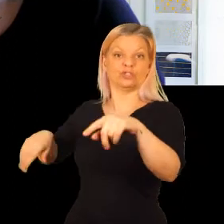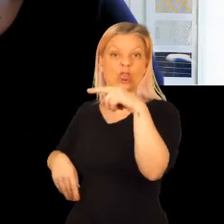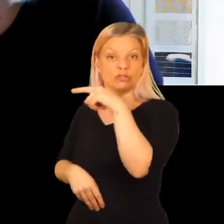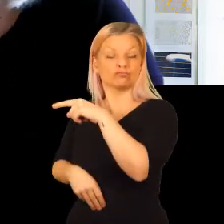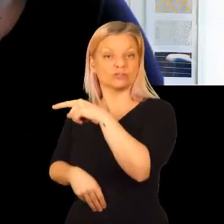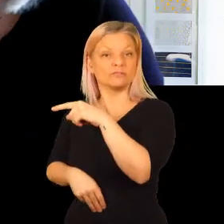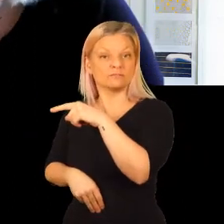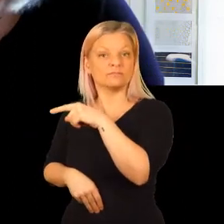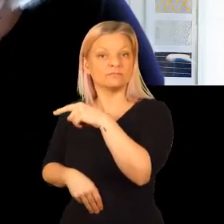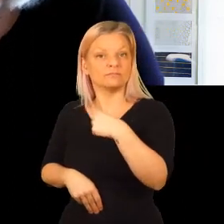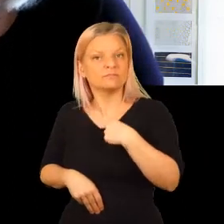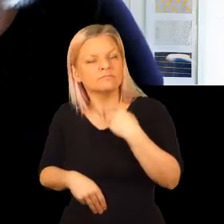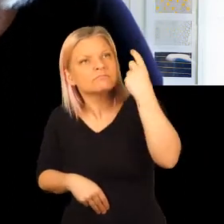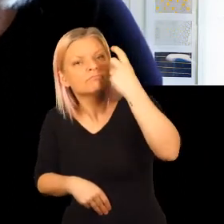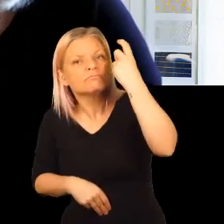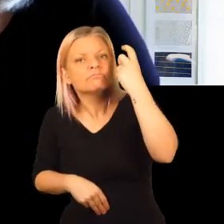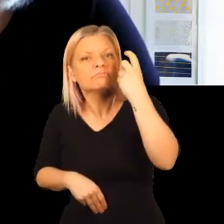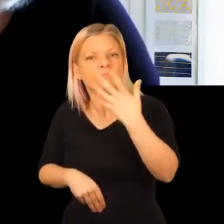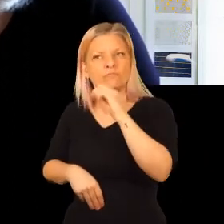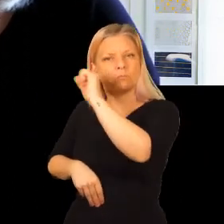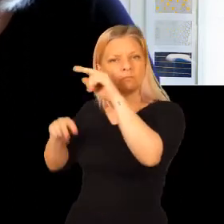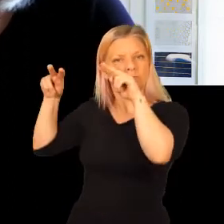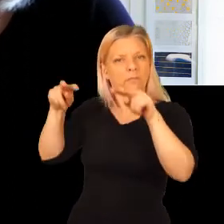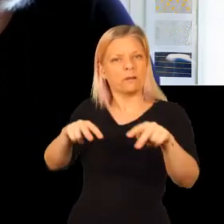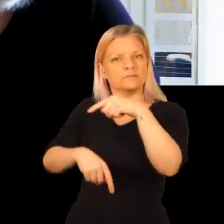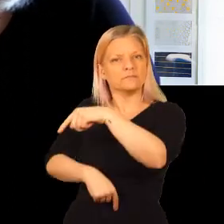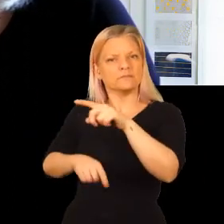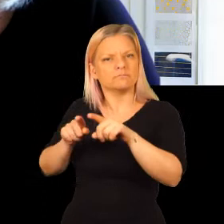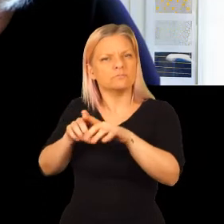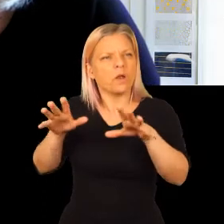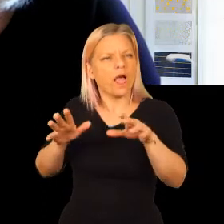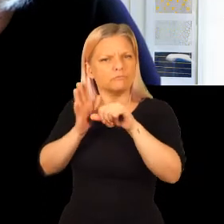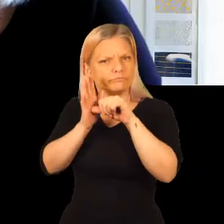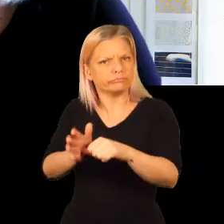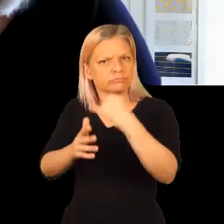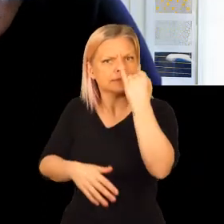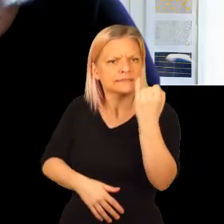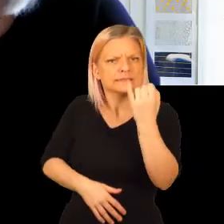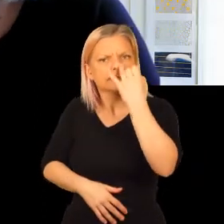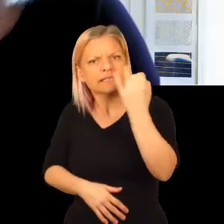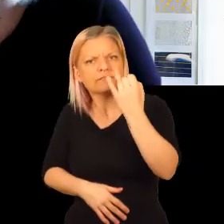to think about actually from their perspective um you know how it must have been hard to be 16